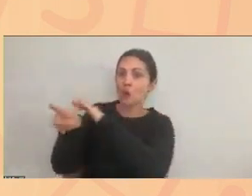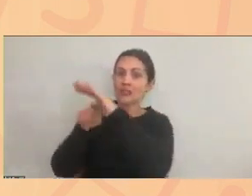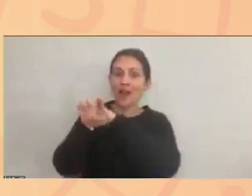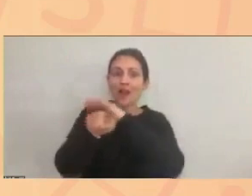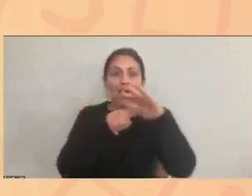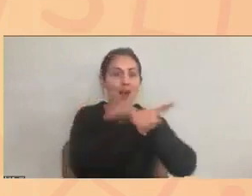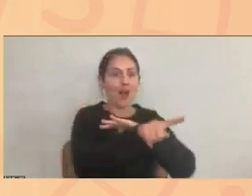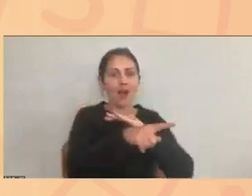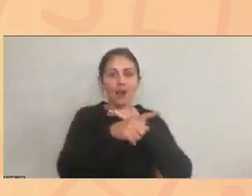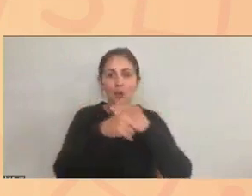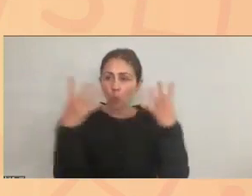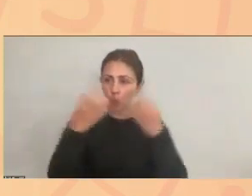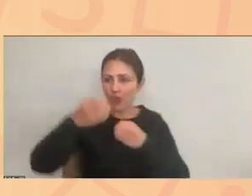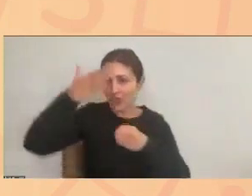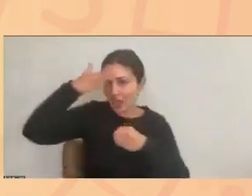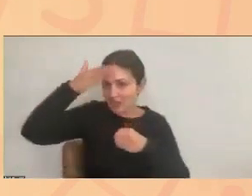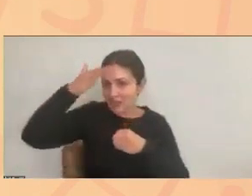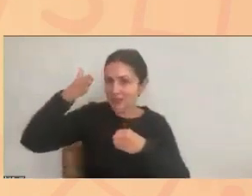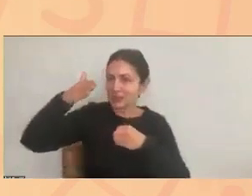Yeah, you know, getting them together.